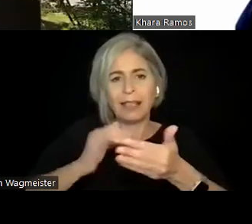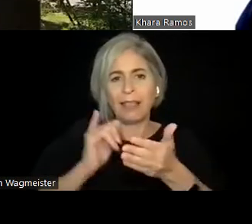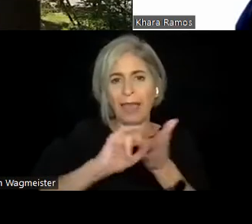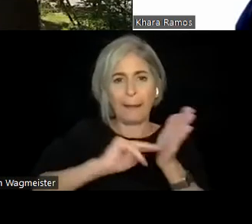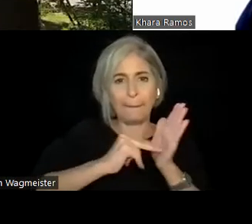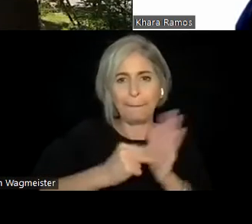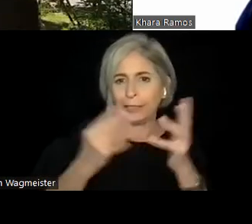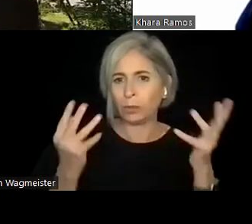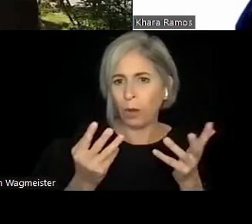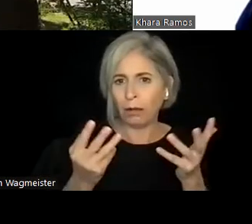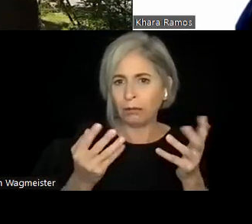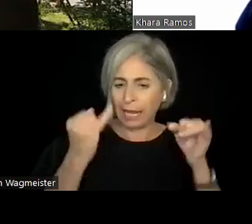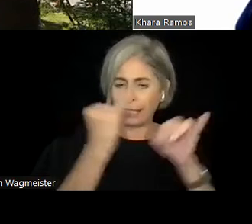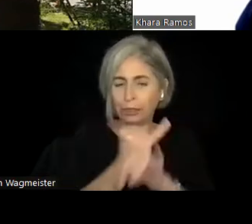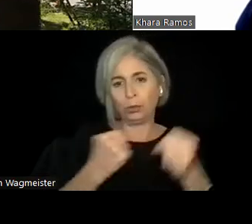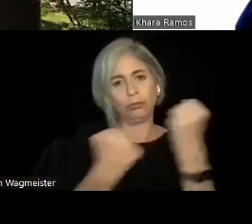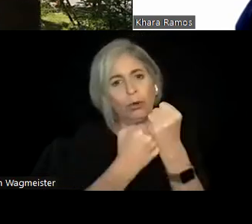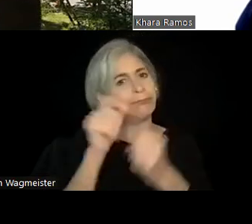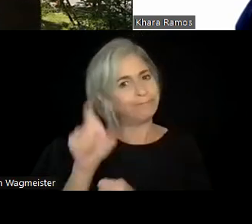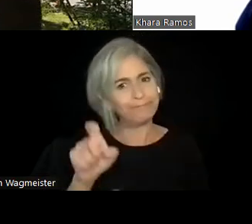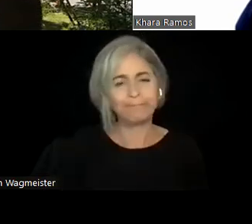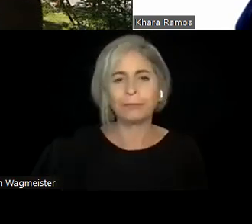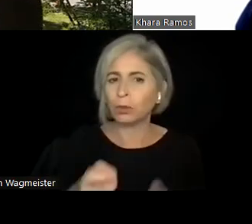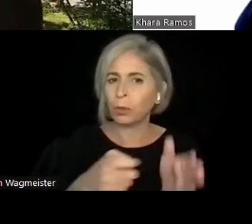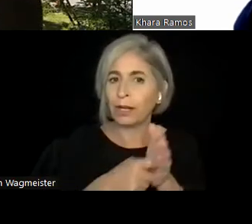more people into different parts of the research